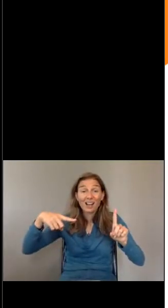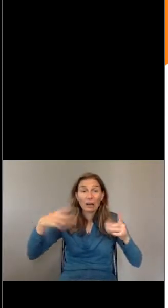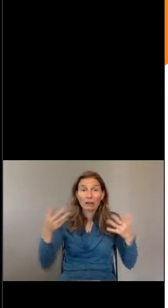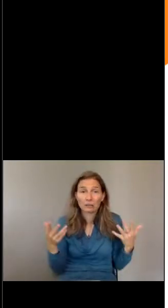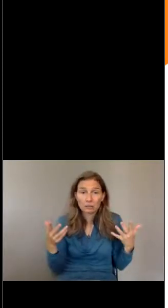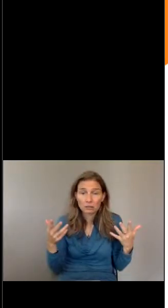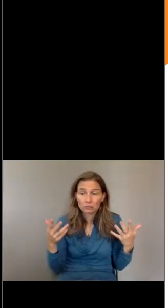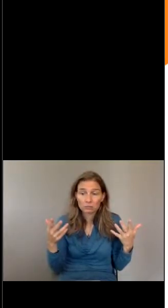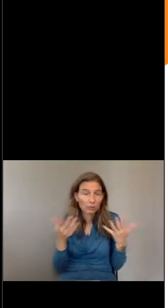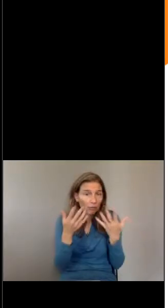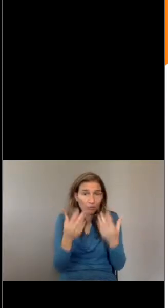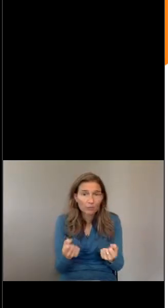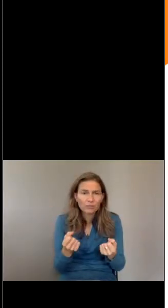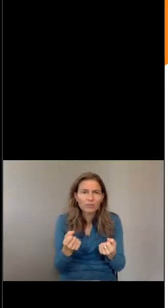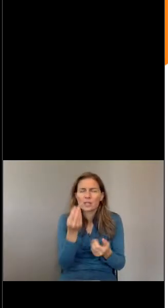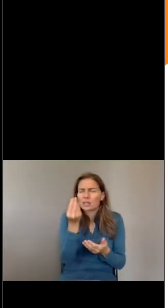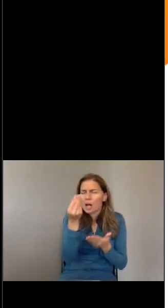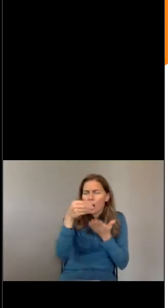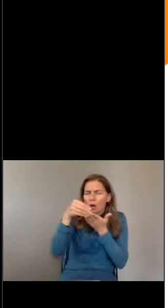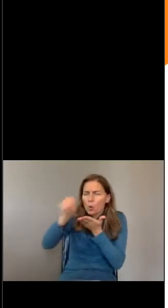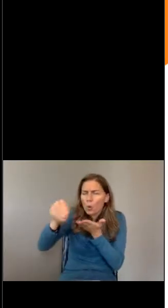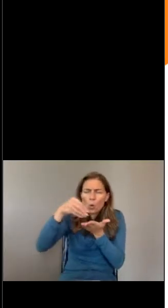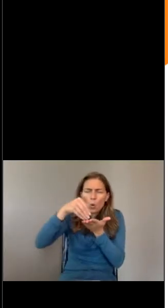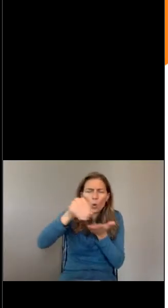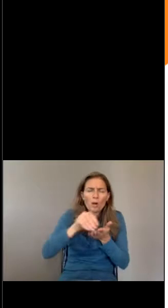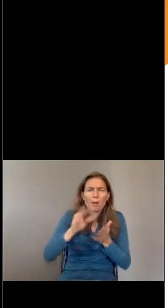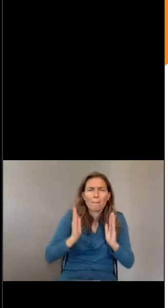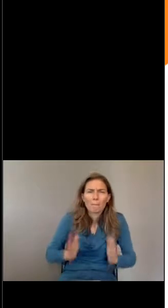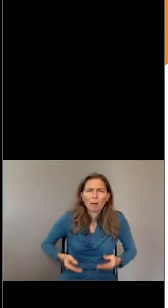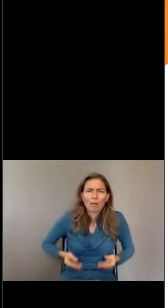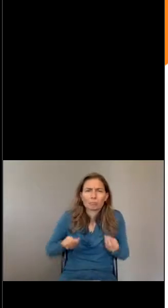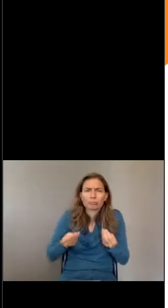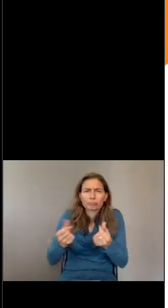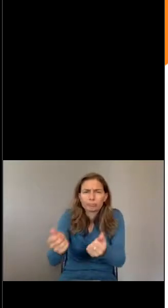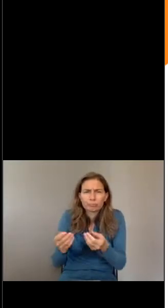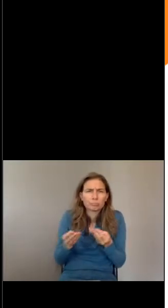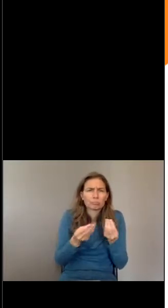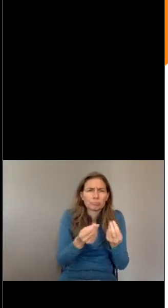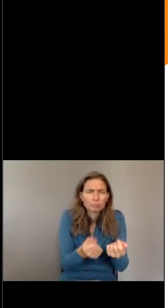and how these costs can be seen in light of severity of disability